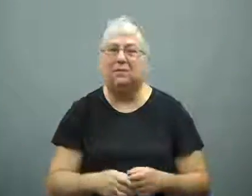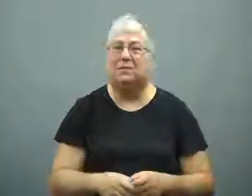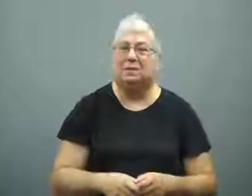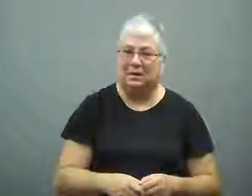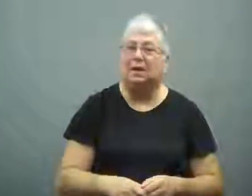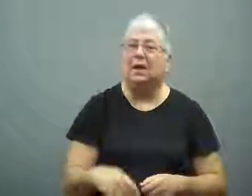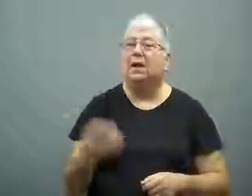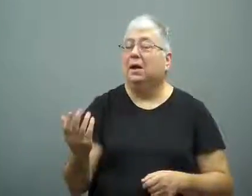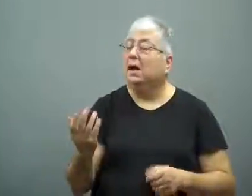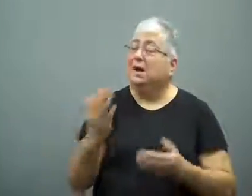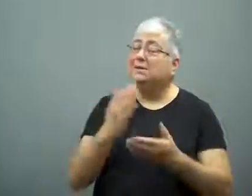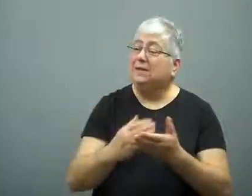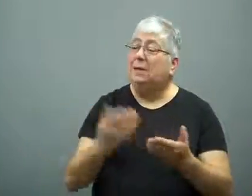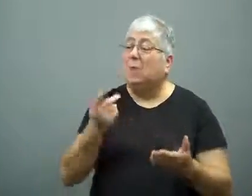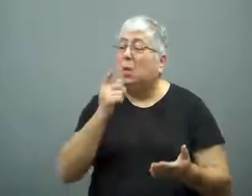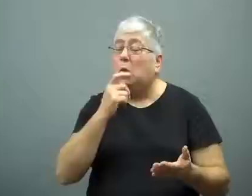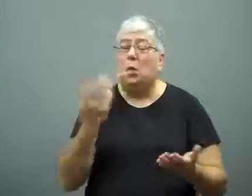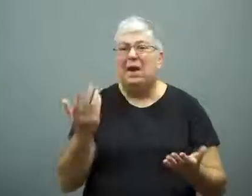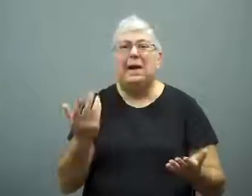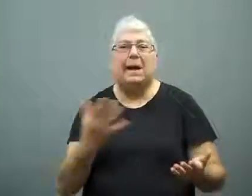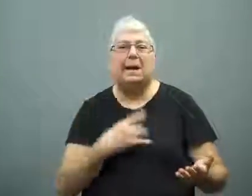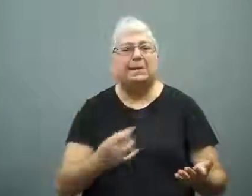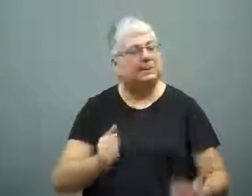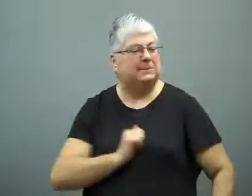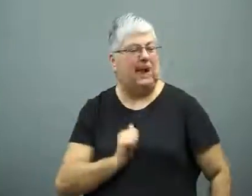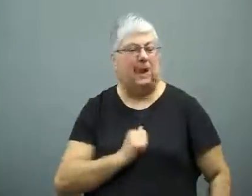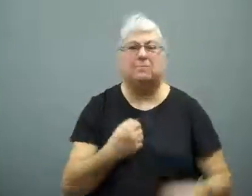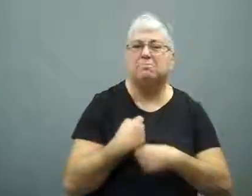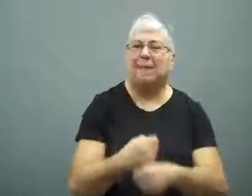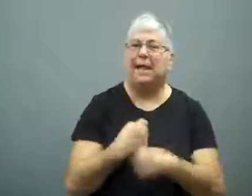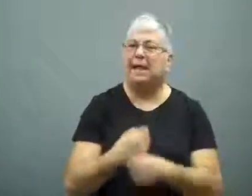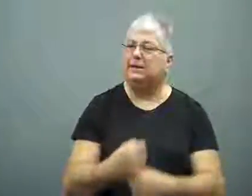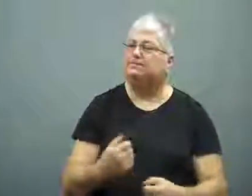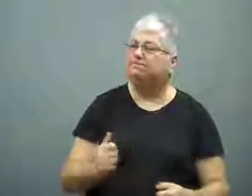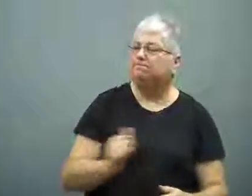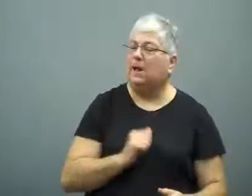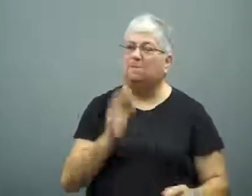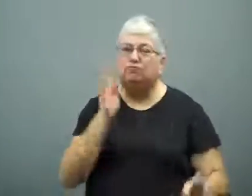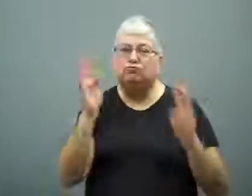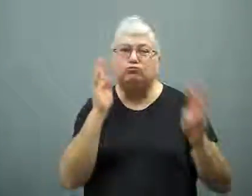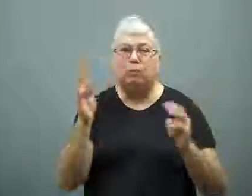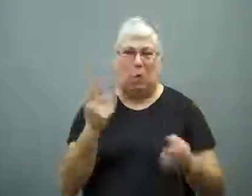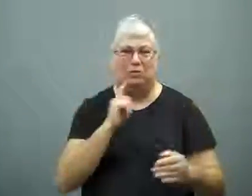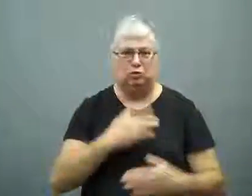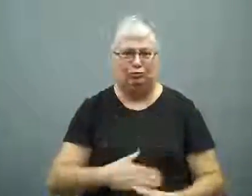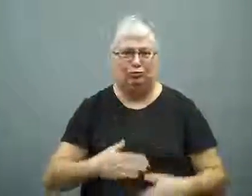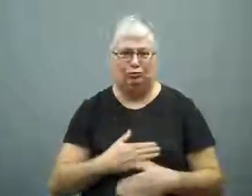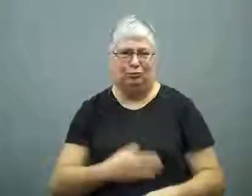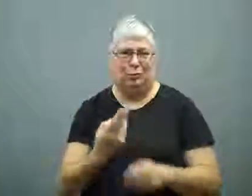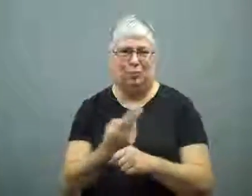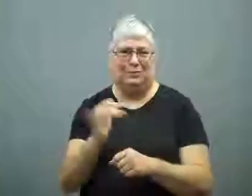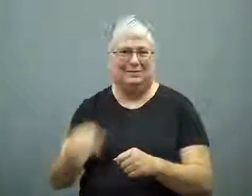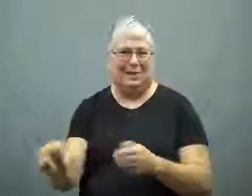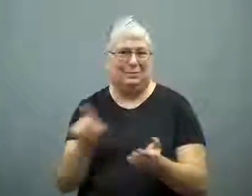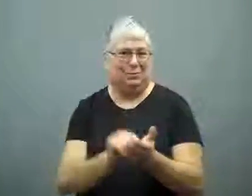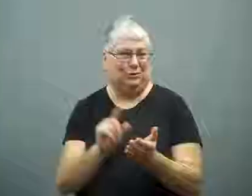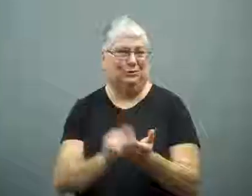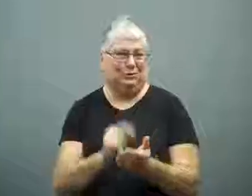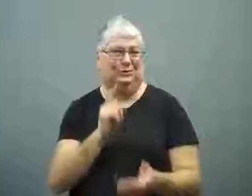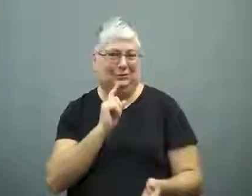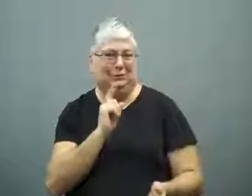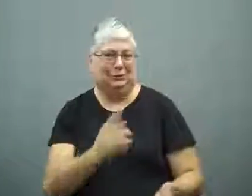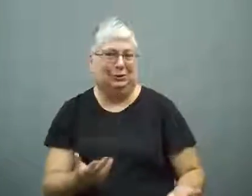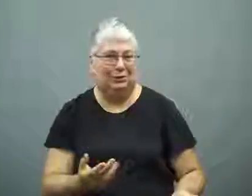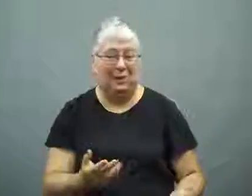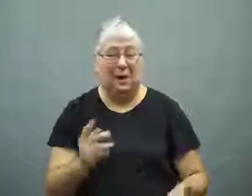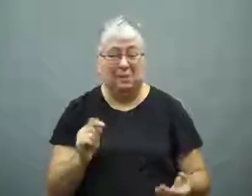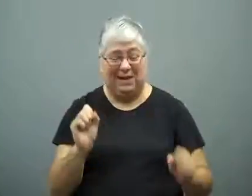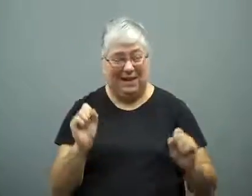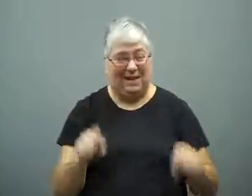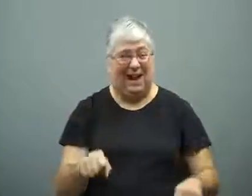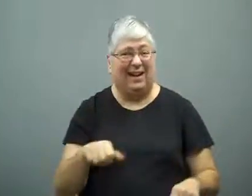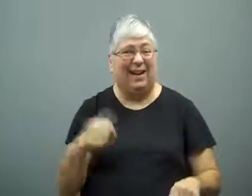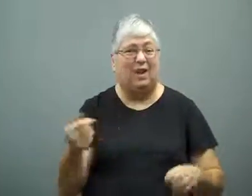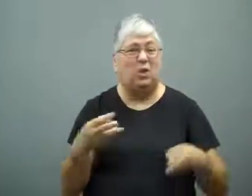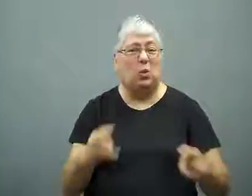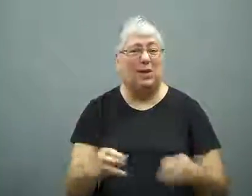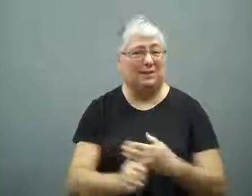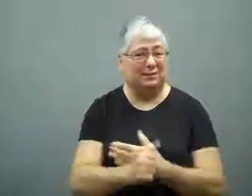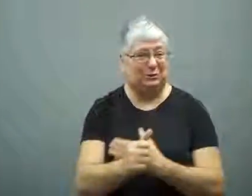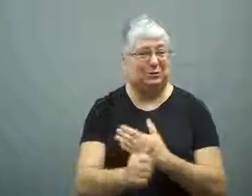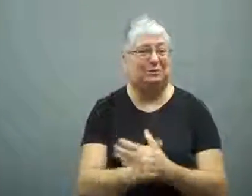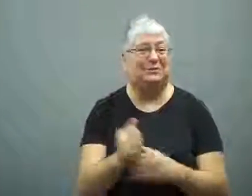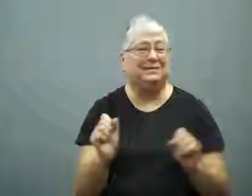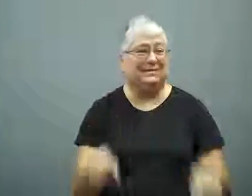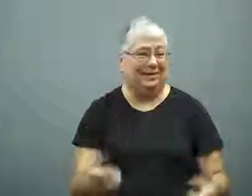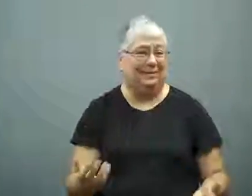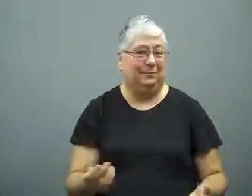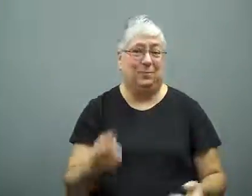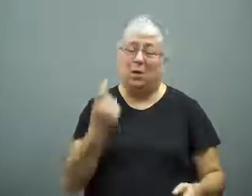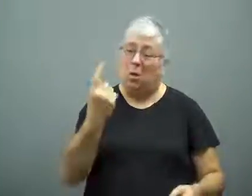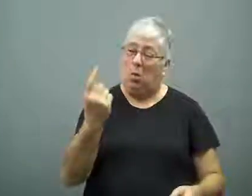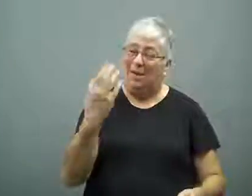The printers would be great for people who like to create things for themselves.